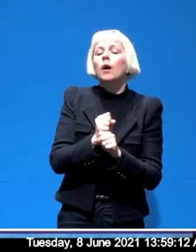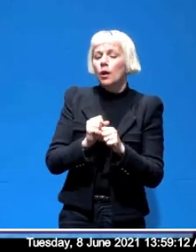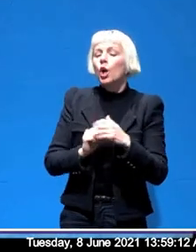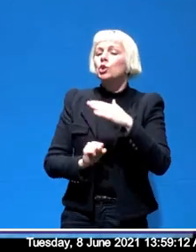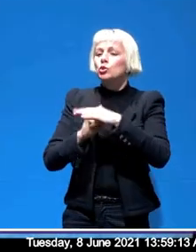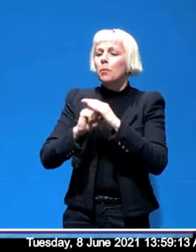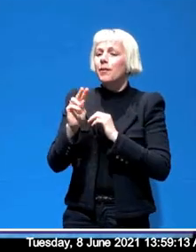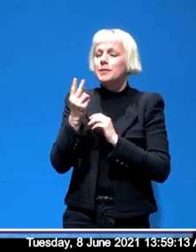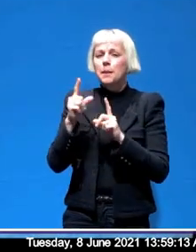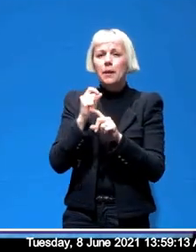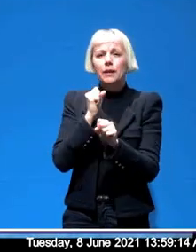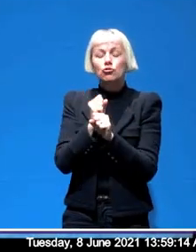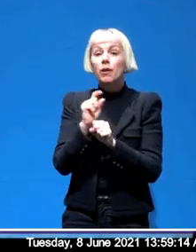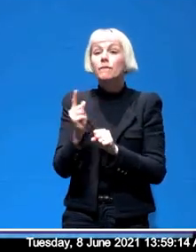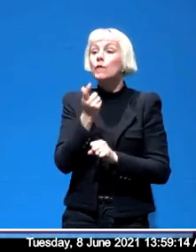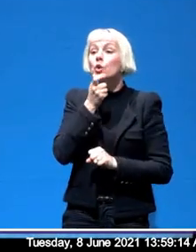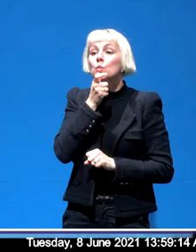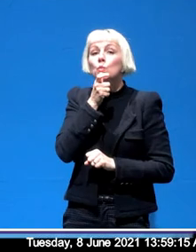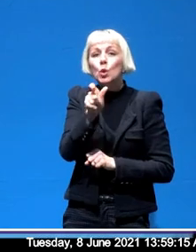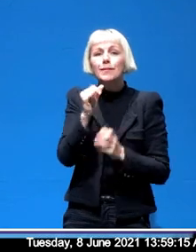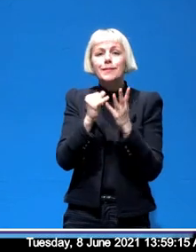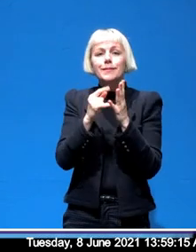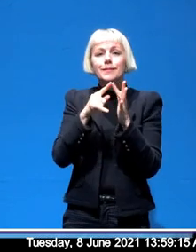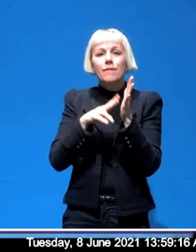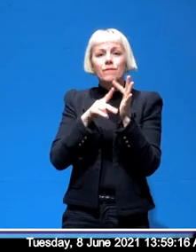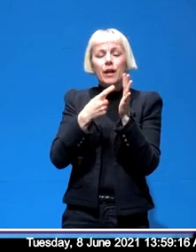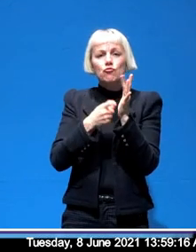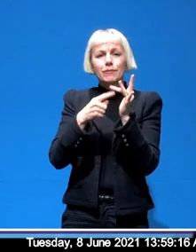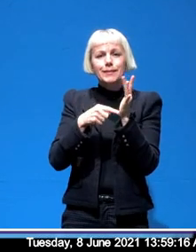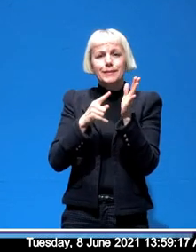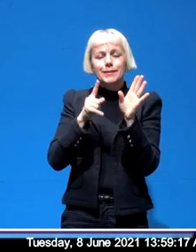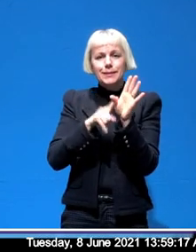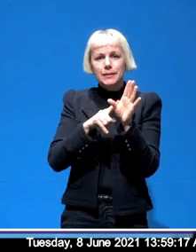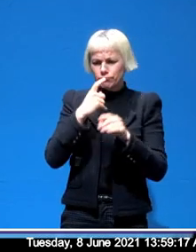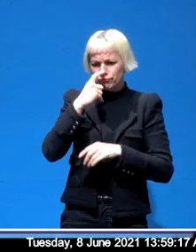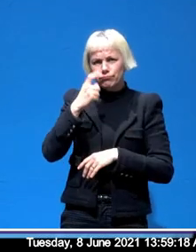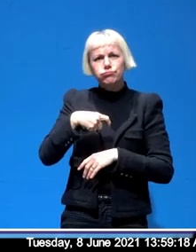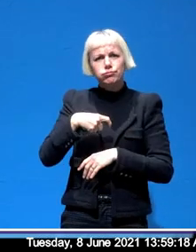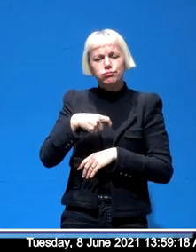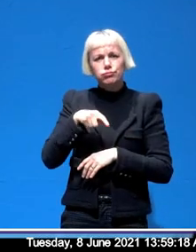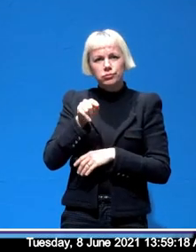The first word is "Severity" on the left-hand side. Do you see that? Yes, it has "Insignificant", yes.